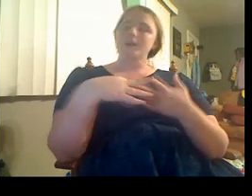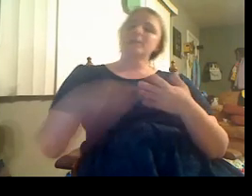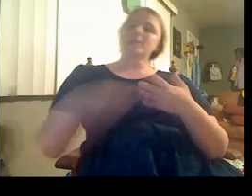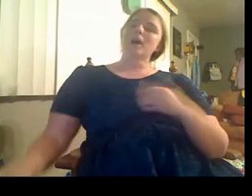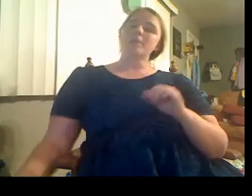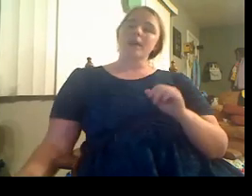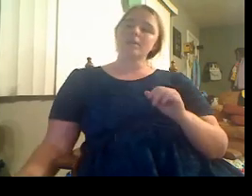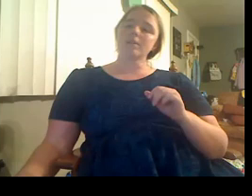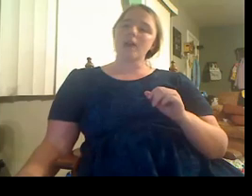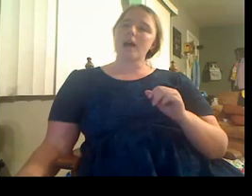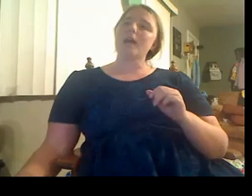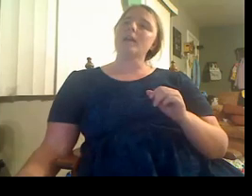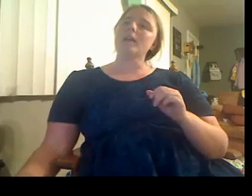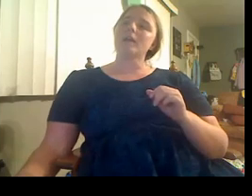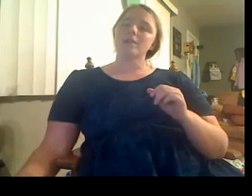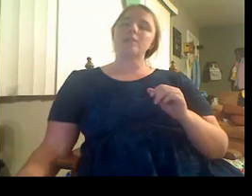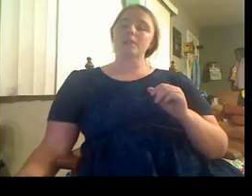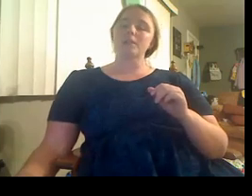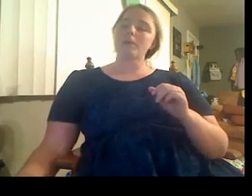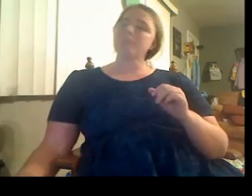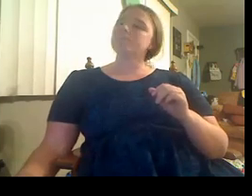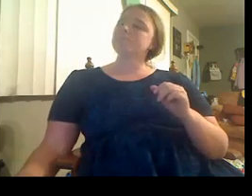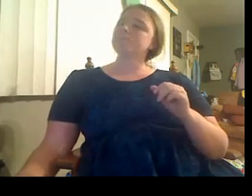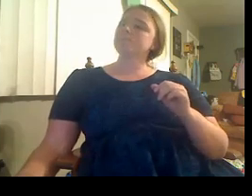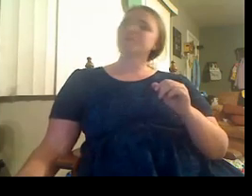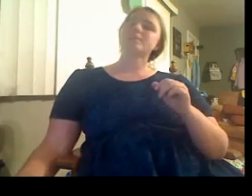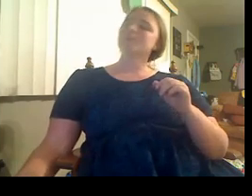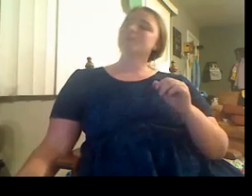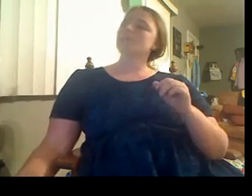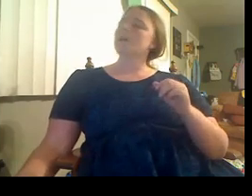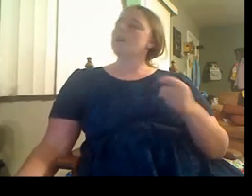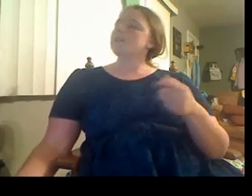And next, I state the problem.